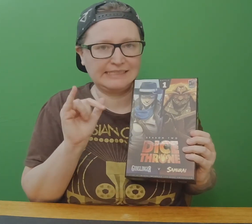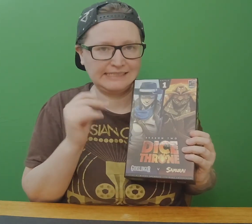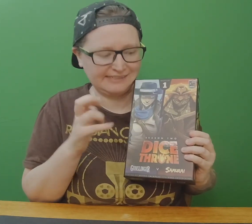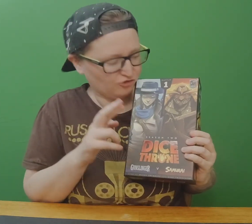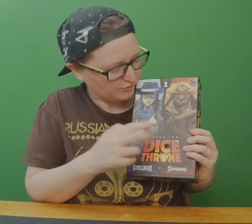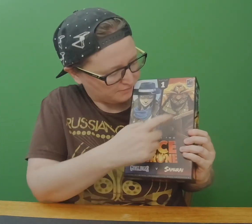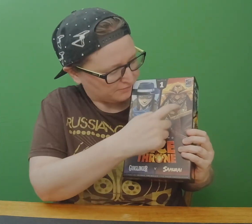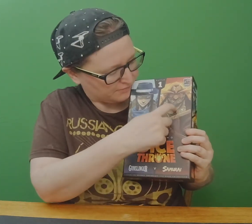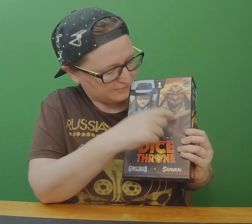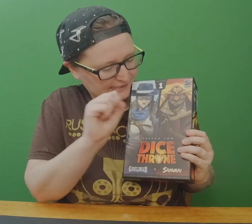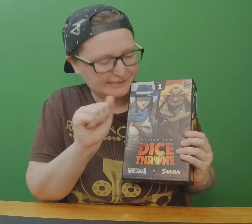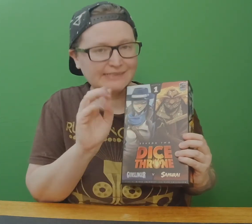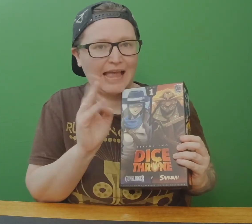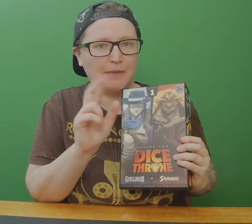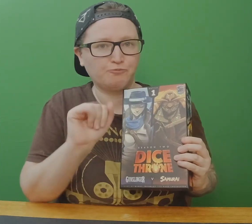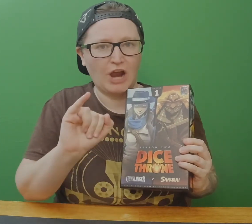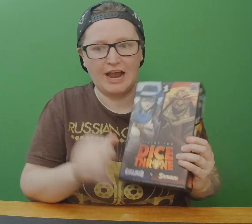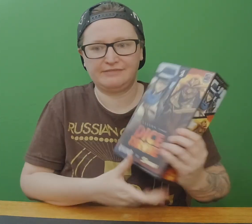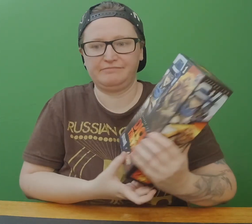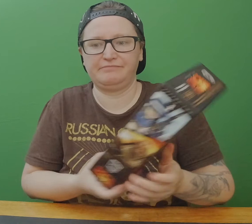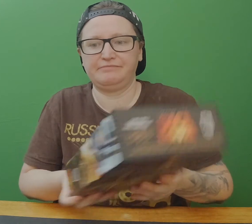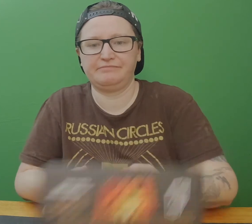here we have a Gunslinger and a Samurai